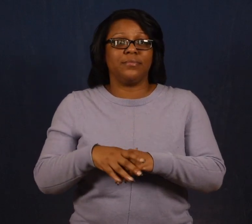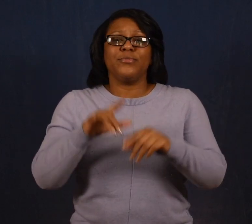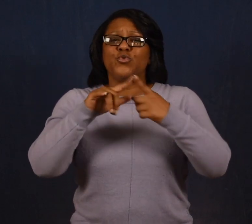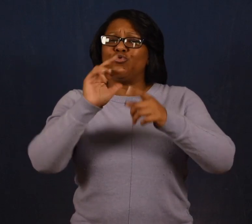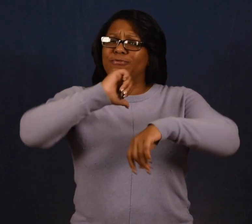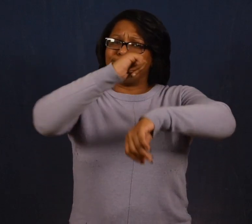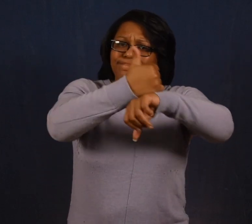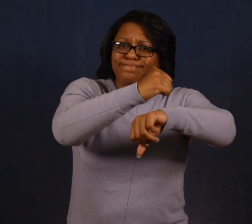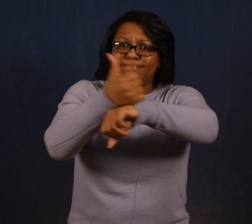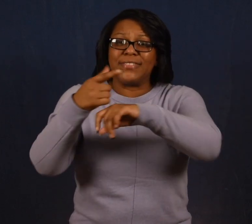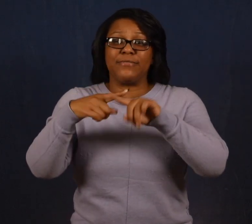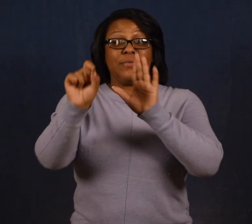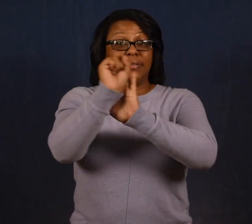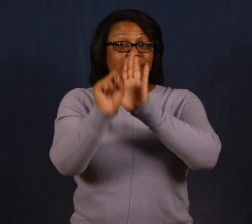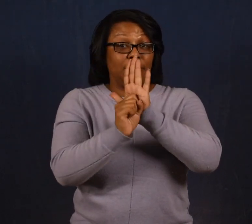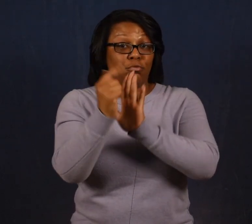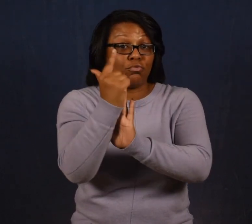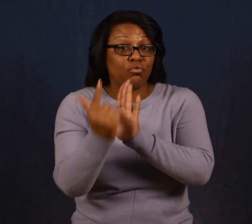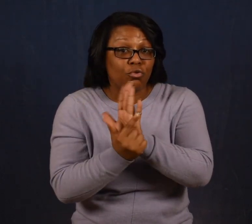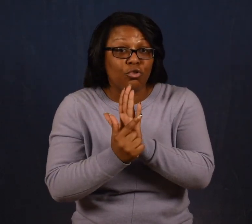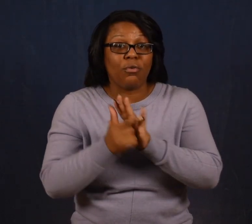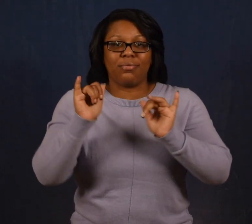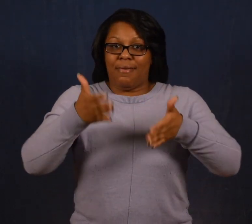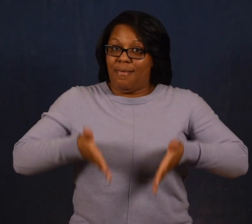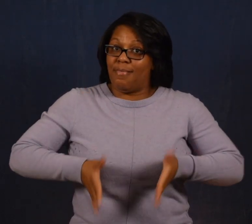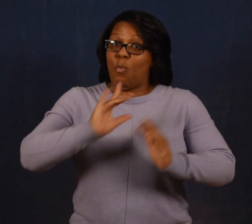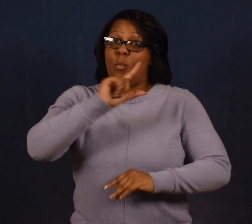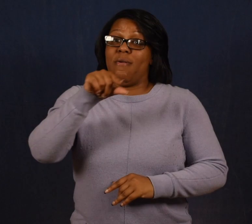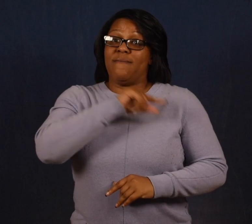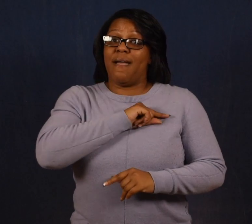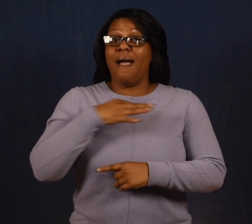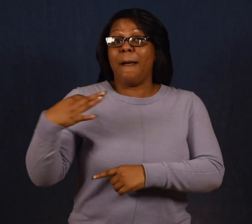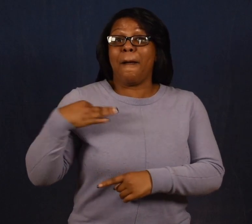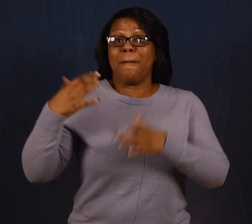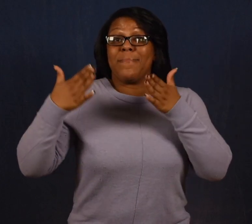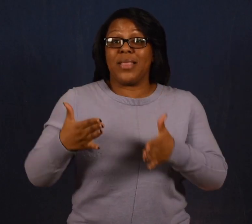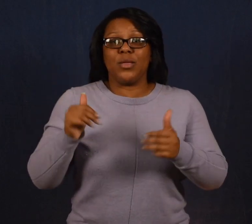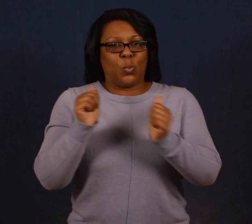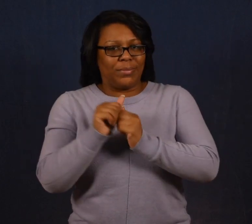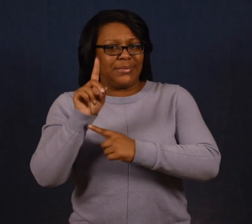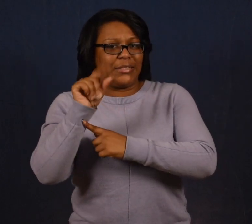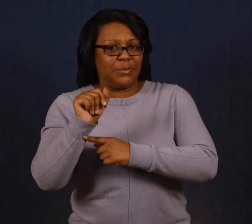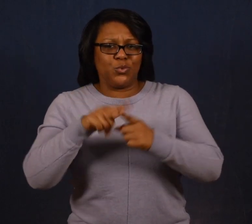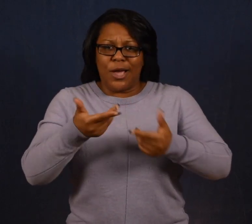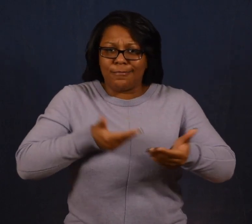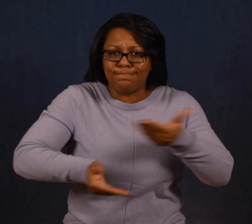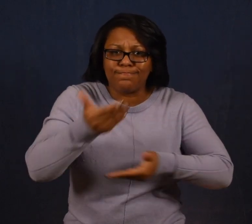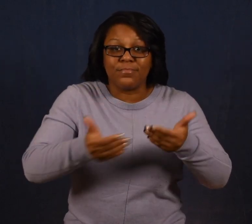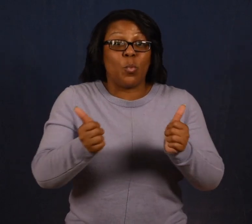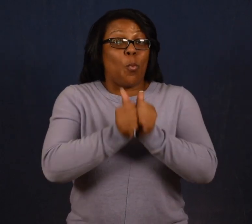reinstates a state law that allows qualified applicants with disabilities to be hired